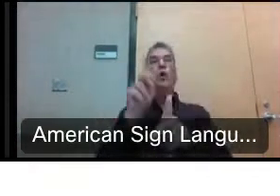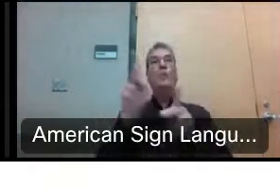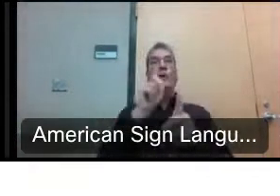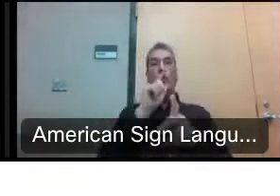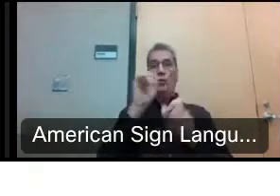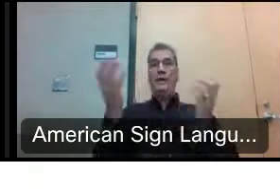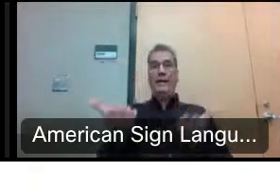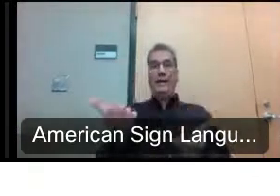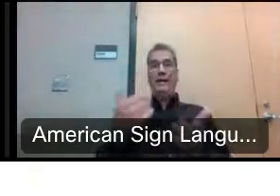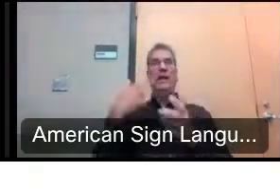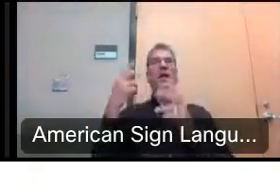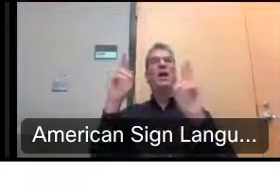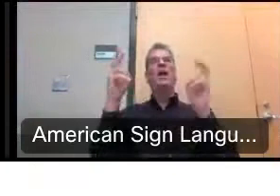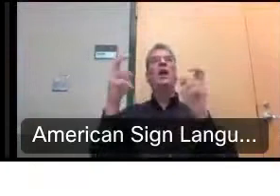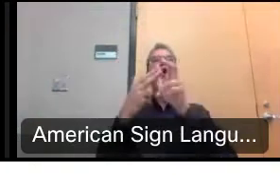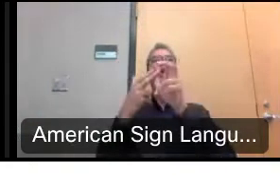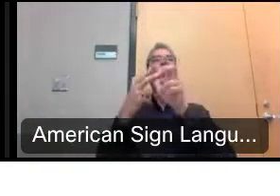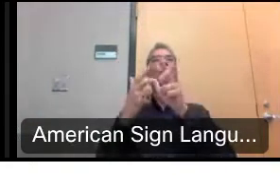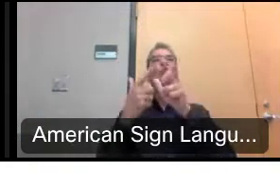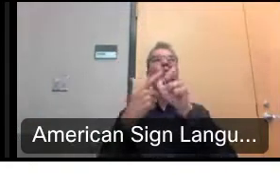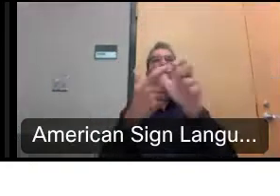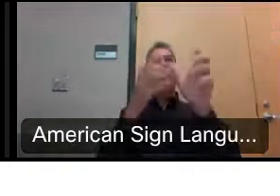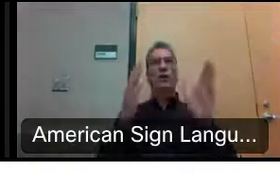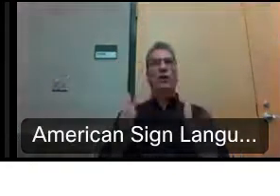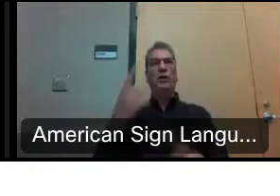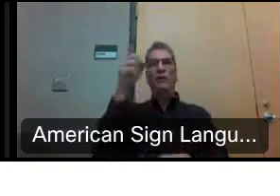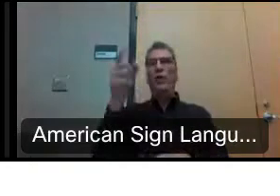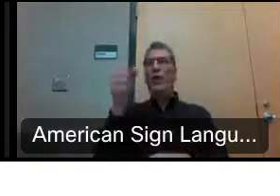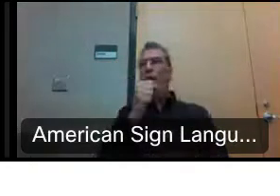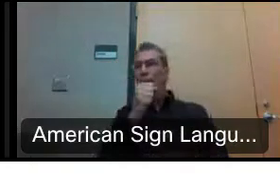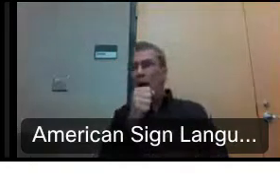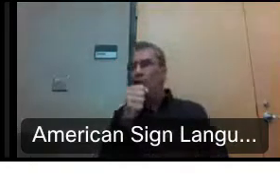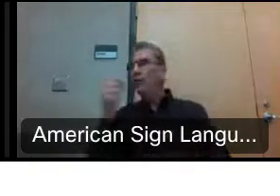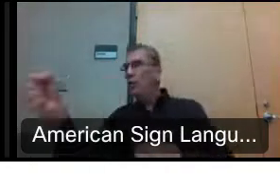runners, uh, for the microphones during the panel discussions and question and answer.